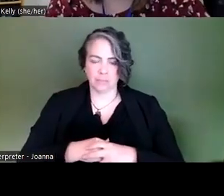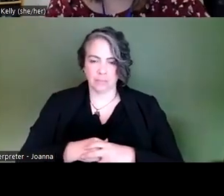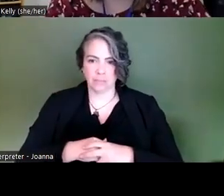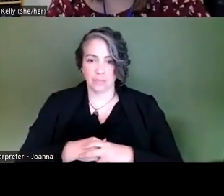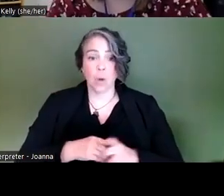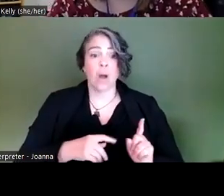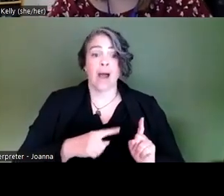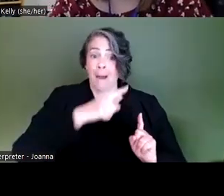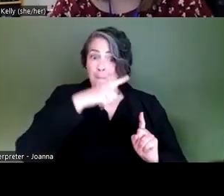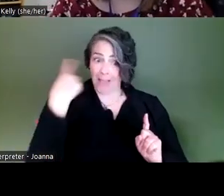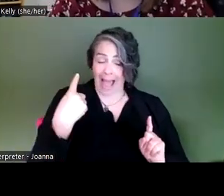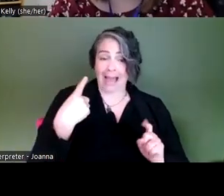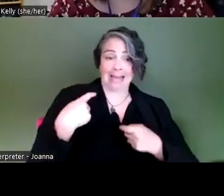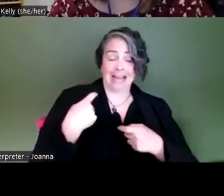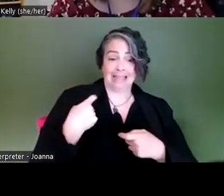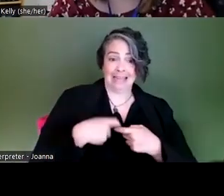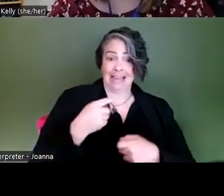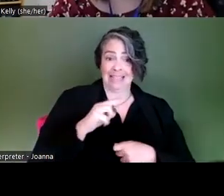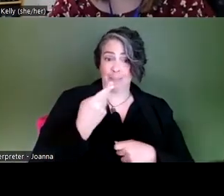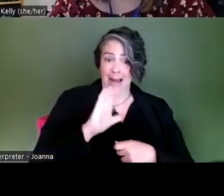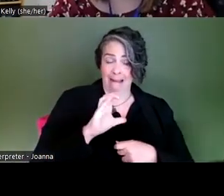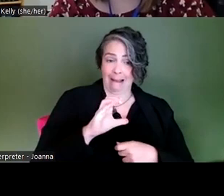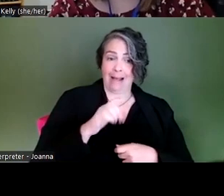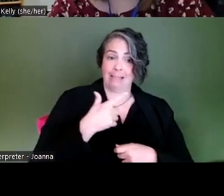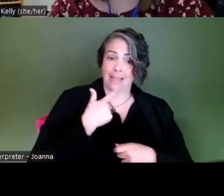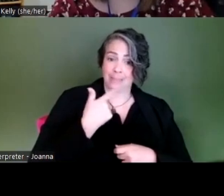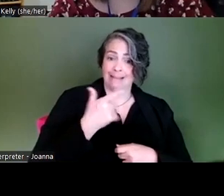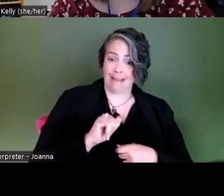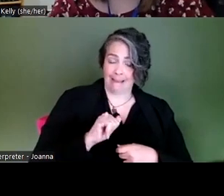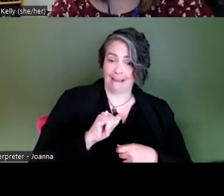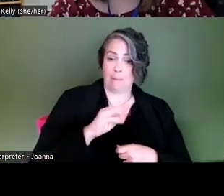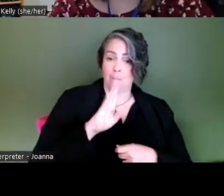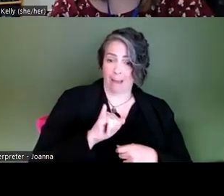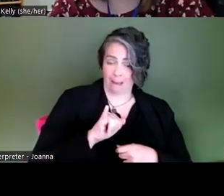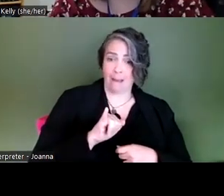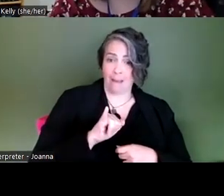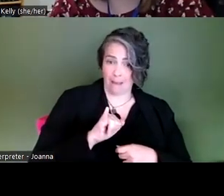gay or bisexual women had higher odds of substance use disorder and suicidal thoughts